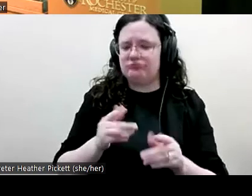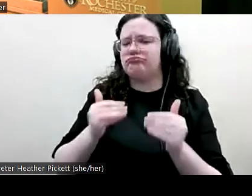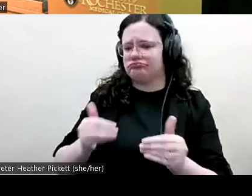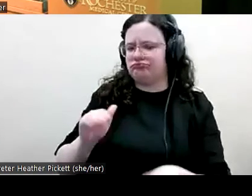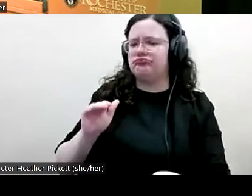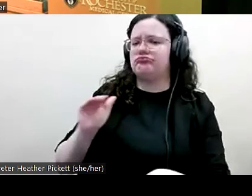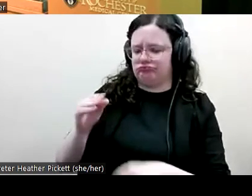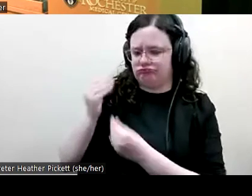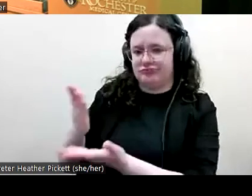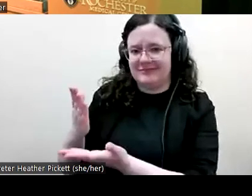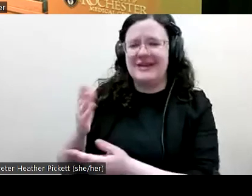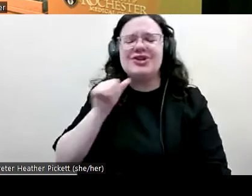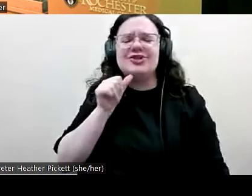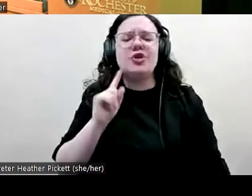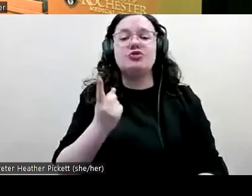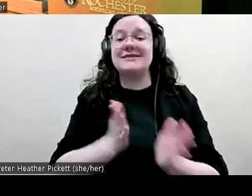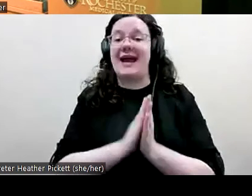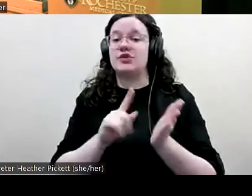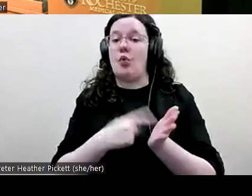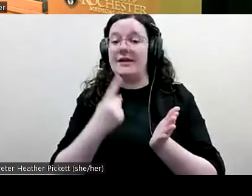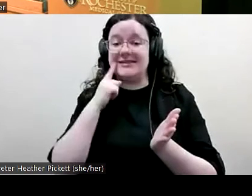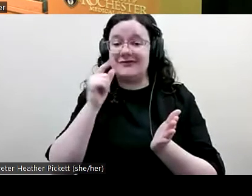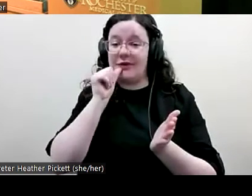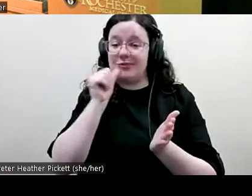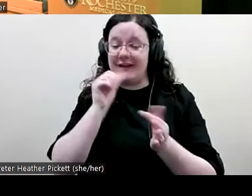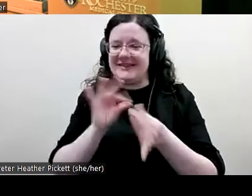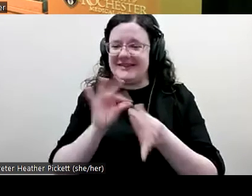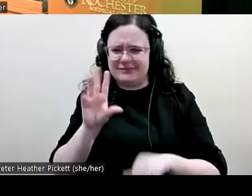ask more and really understand the things that you can do under Hippa that the attorney at the